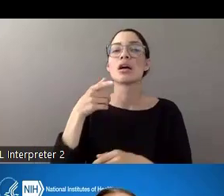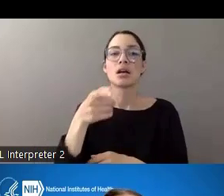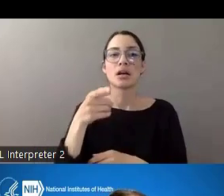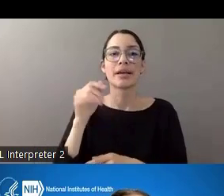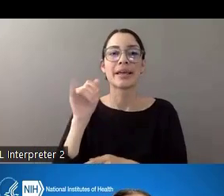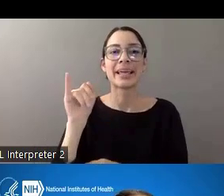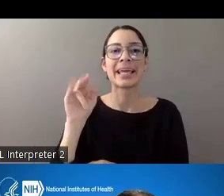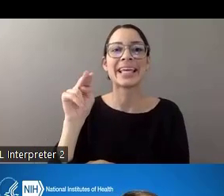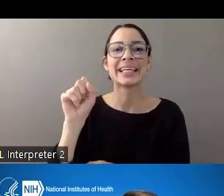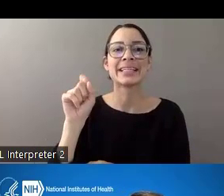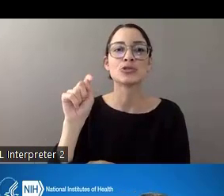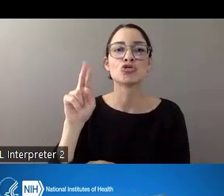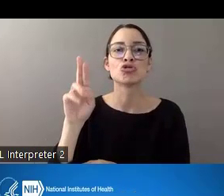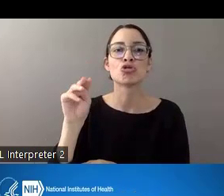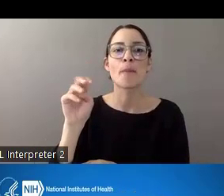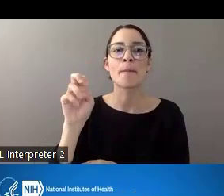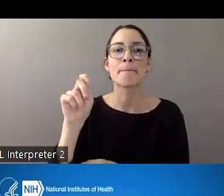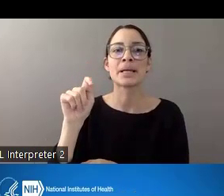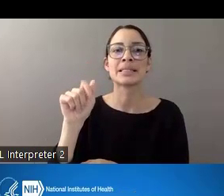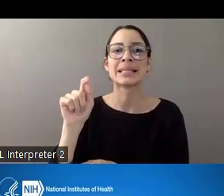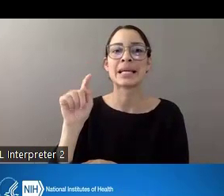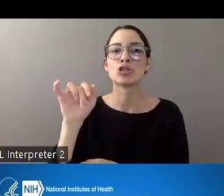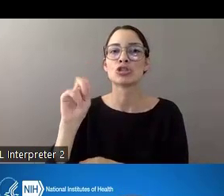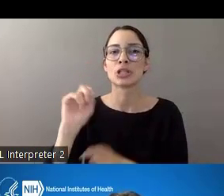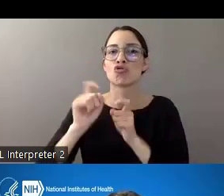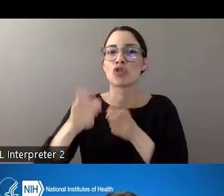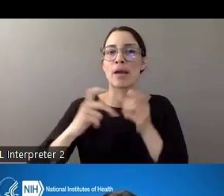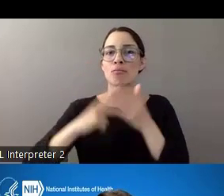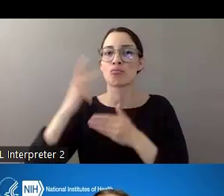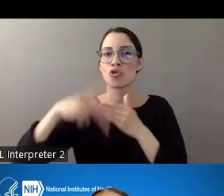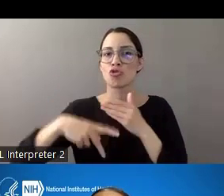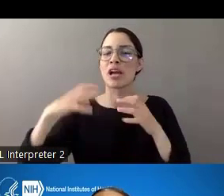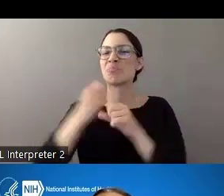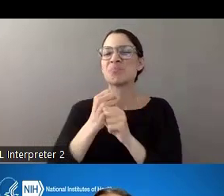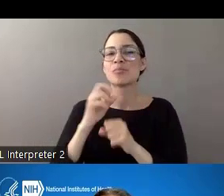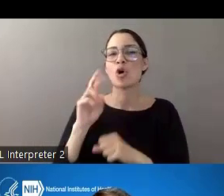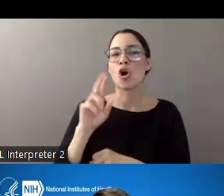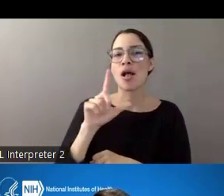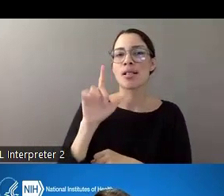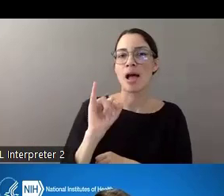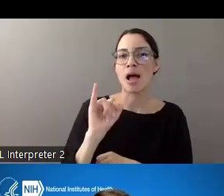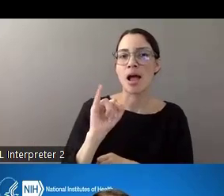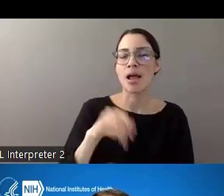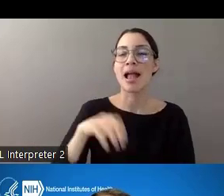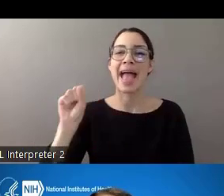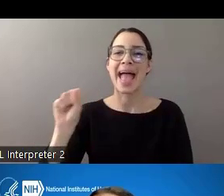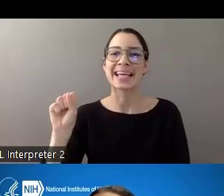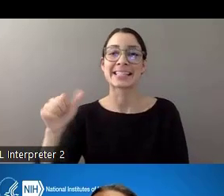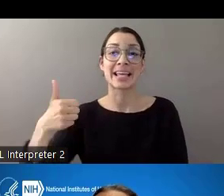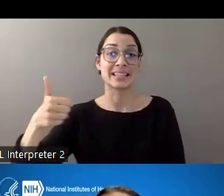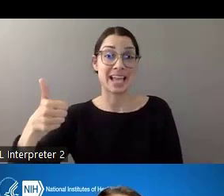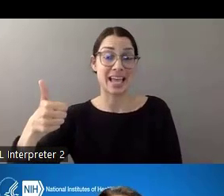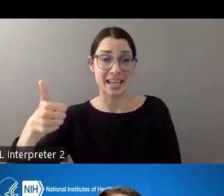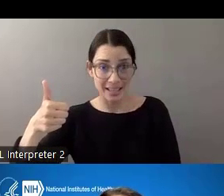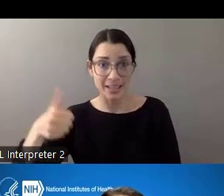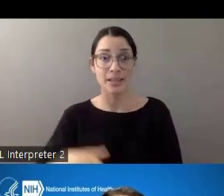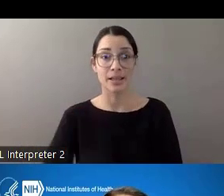for resource-limited institutions or the RLI-S10. It's for institutions in which at least 35 percent